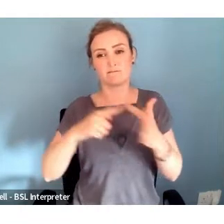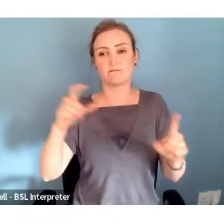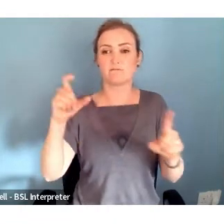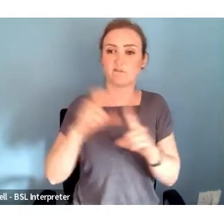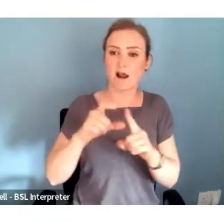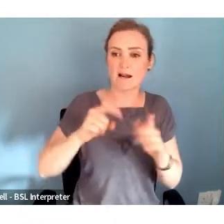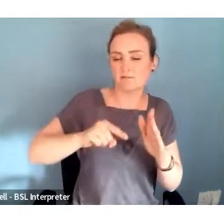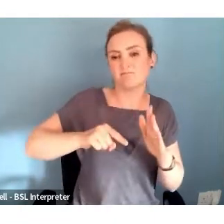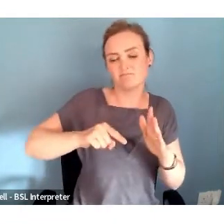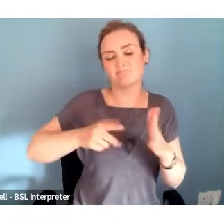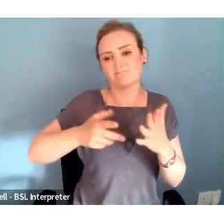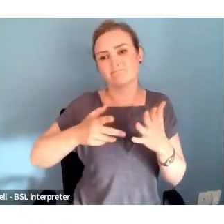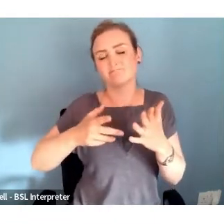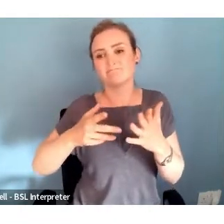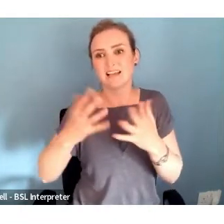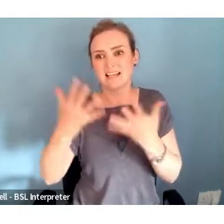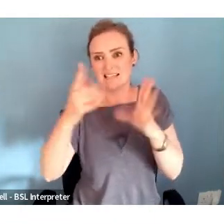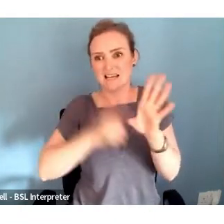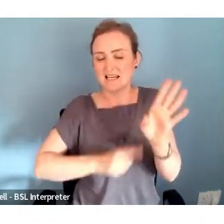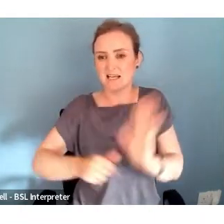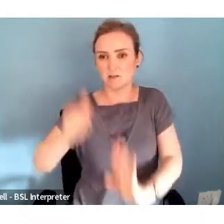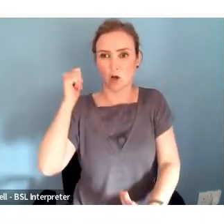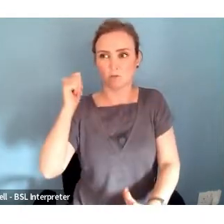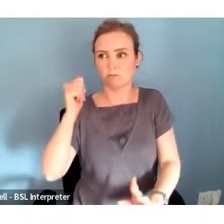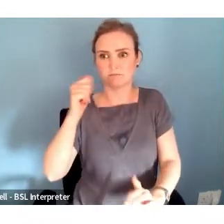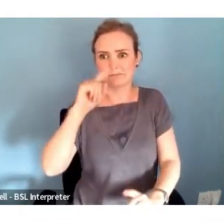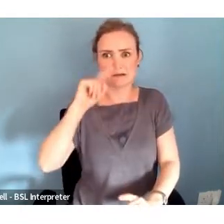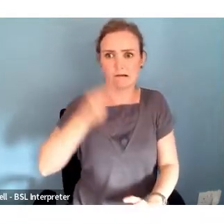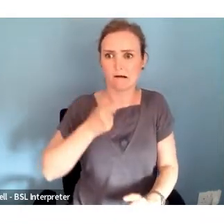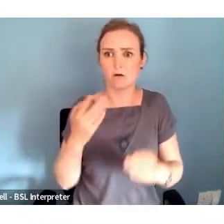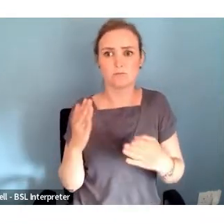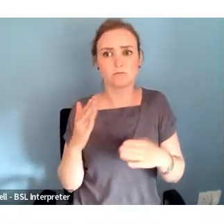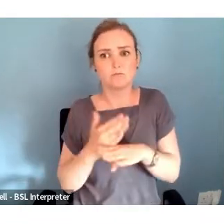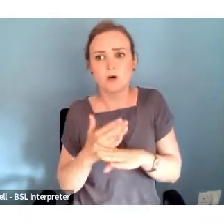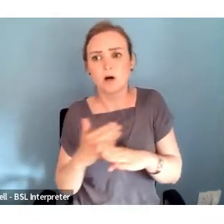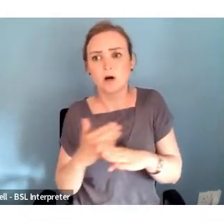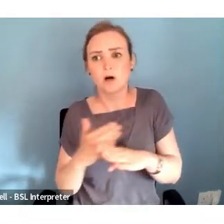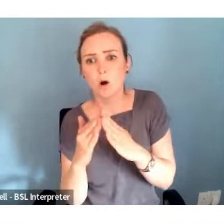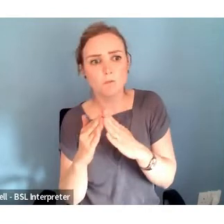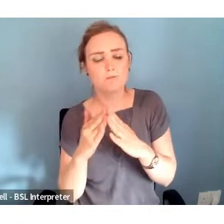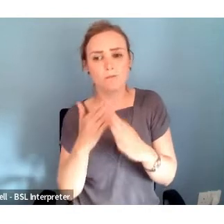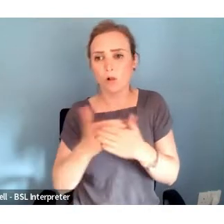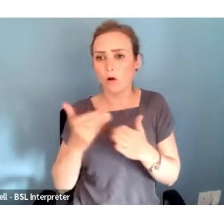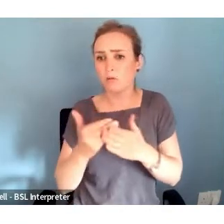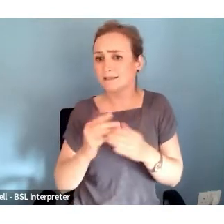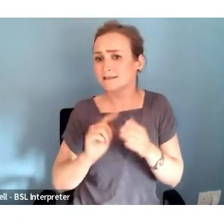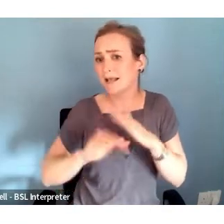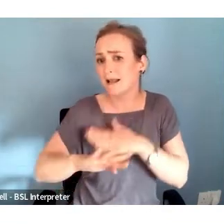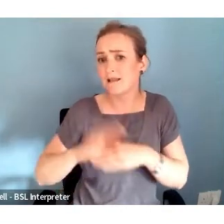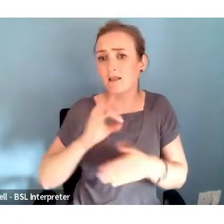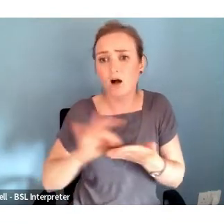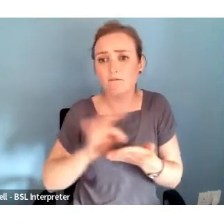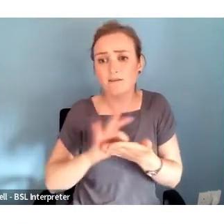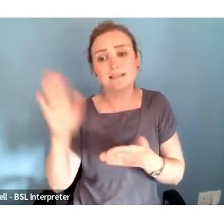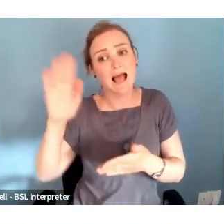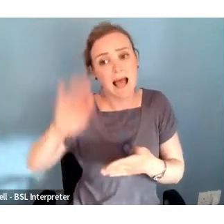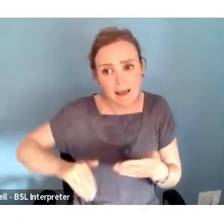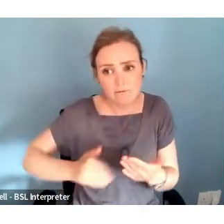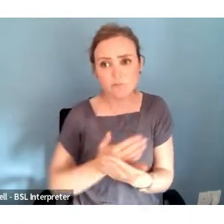flexibility again, hybrid working wasn't a thing, maybe everybody worked full-time not part time . Maybe everybody came into the